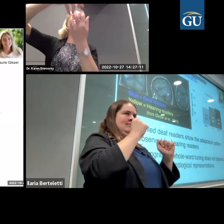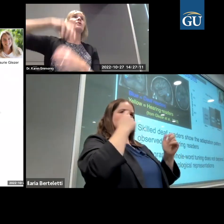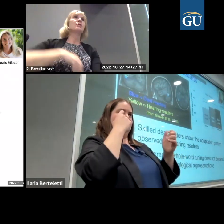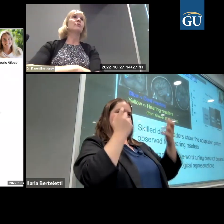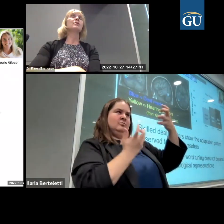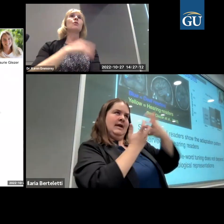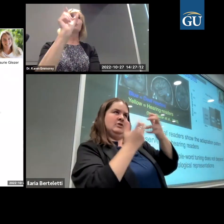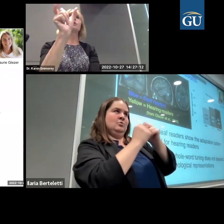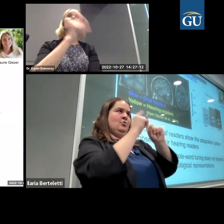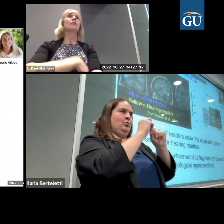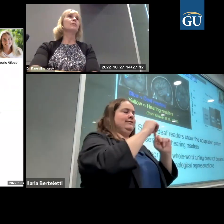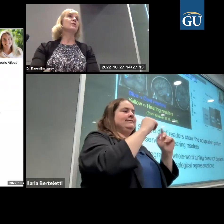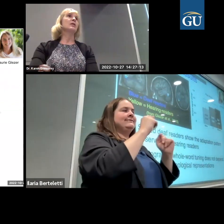So the other interesting thing we